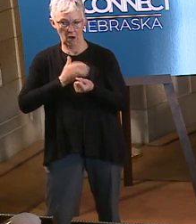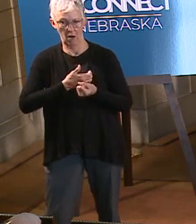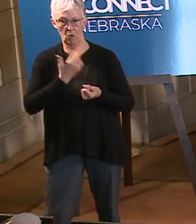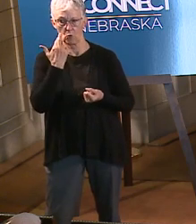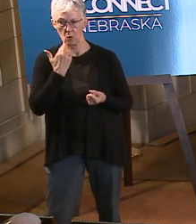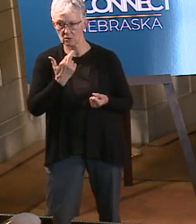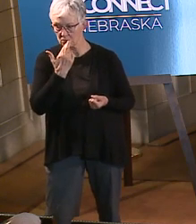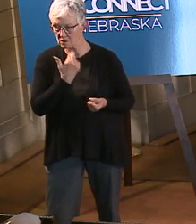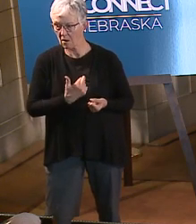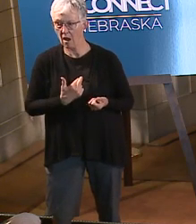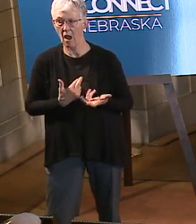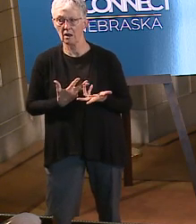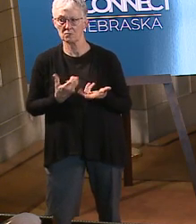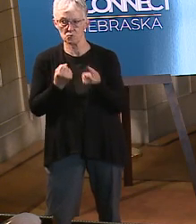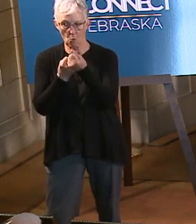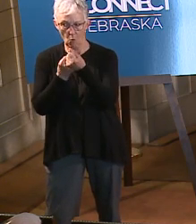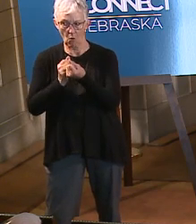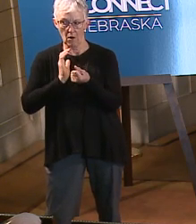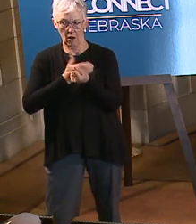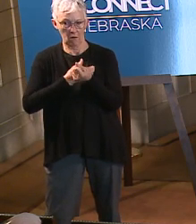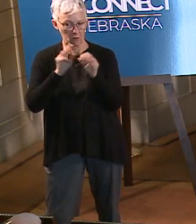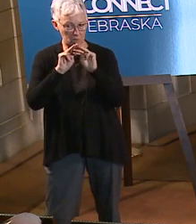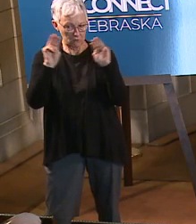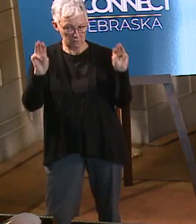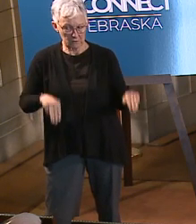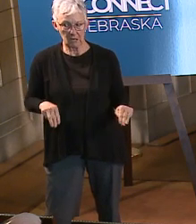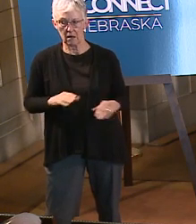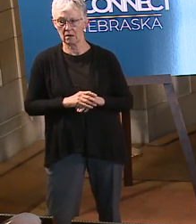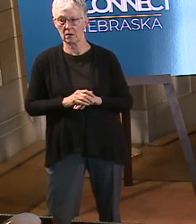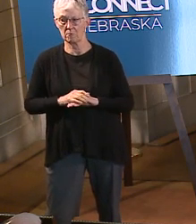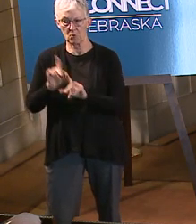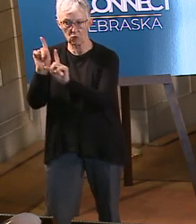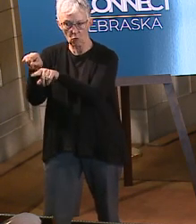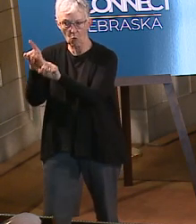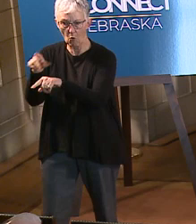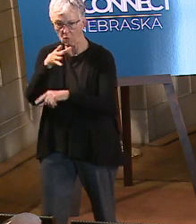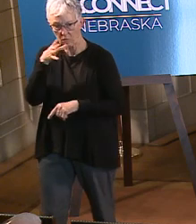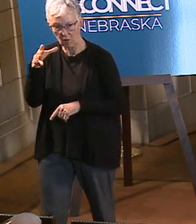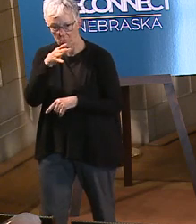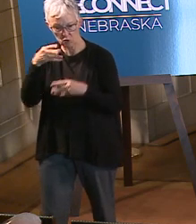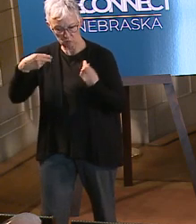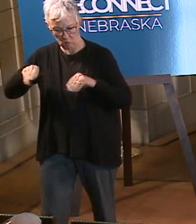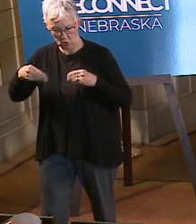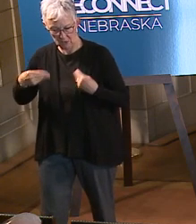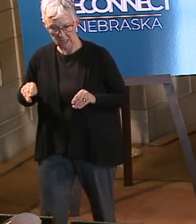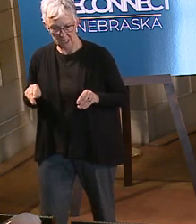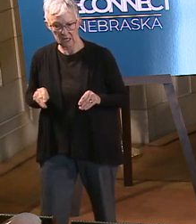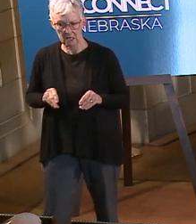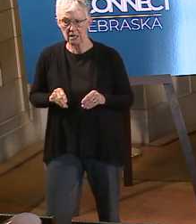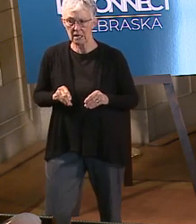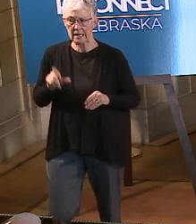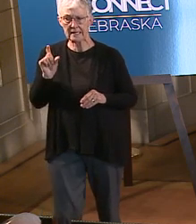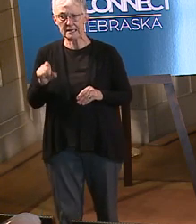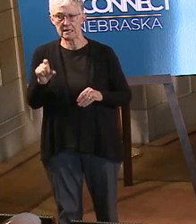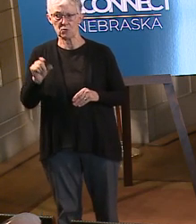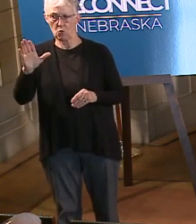WE WANT YOU TO SUPPORT OUR RESTAURANTS, GO TO THE PARK, GO